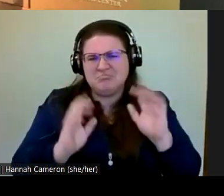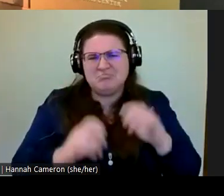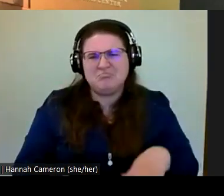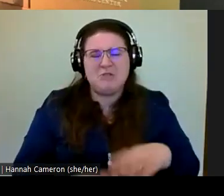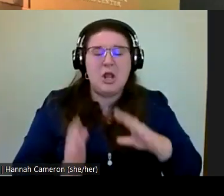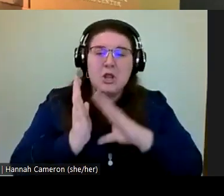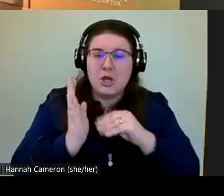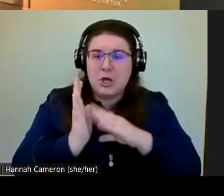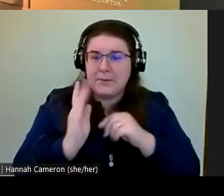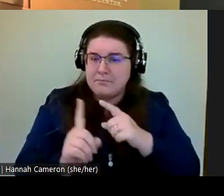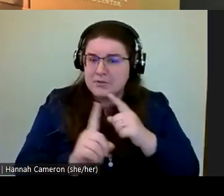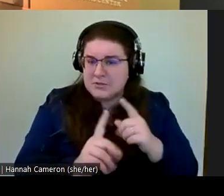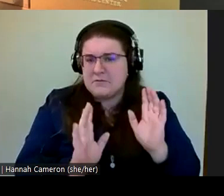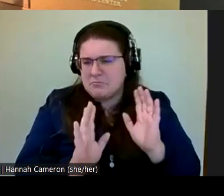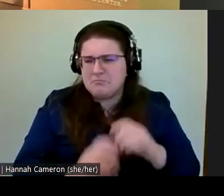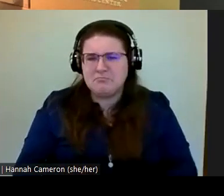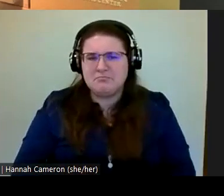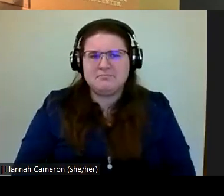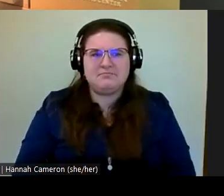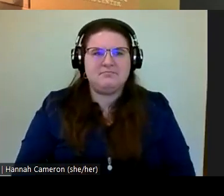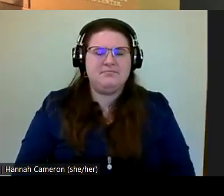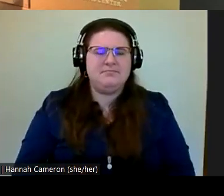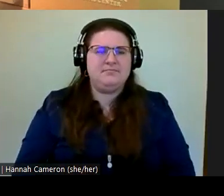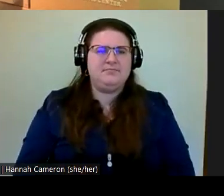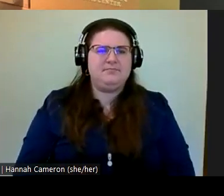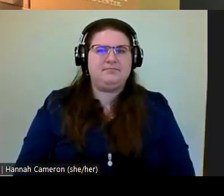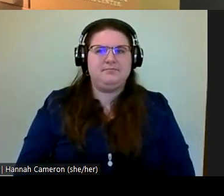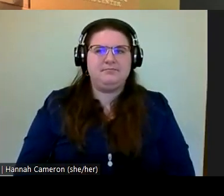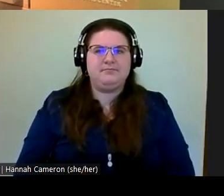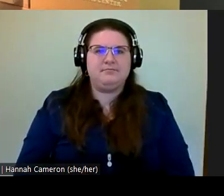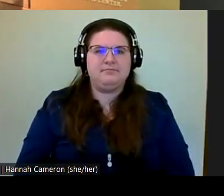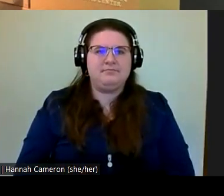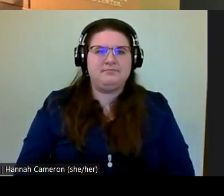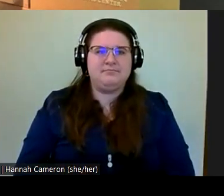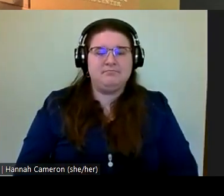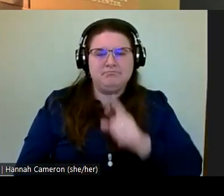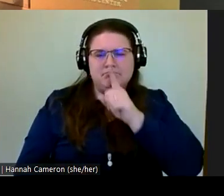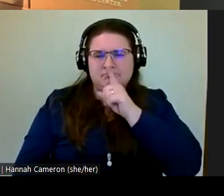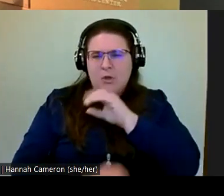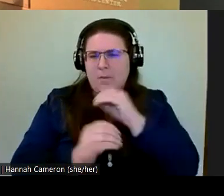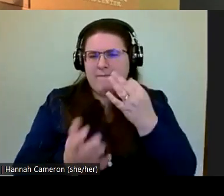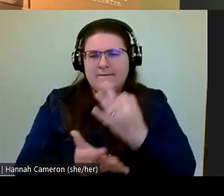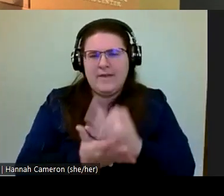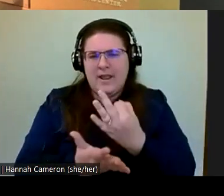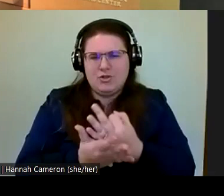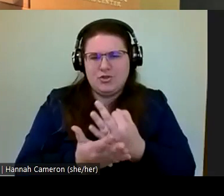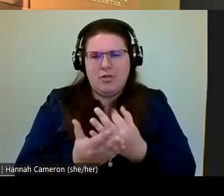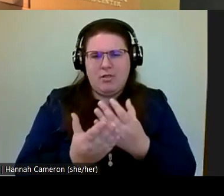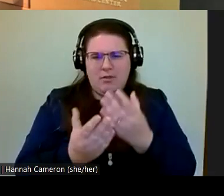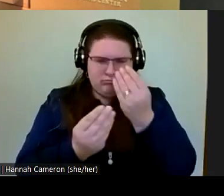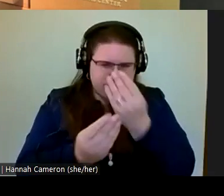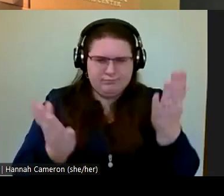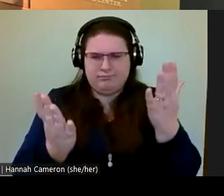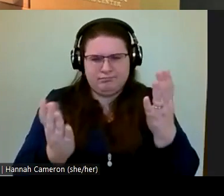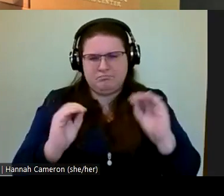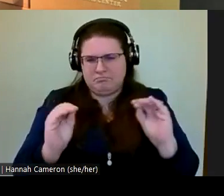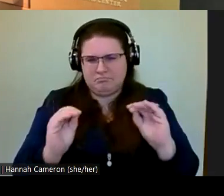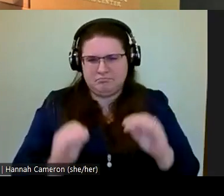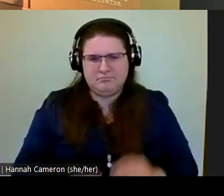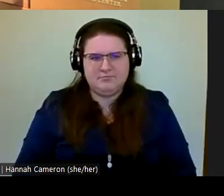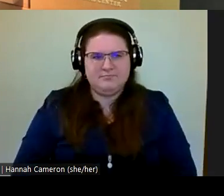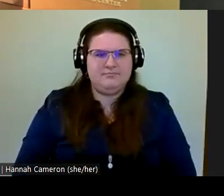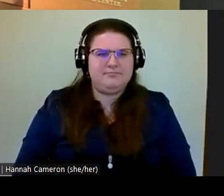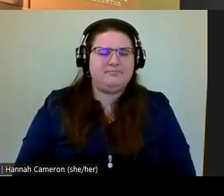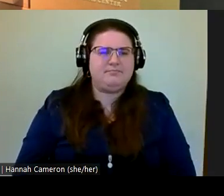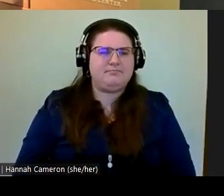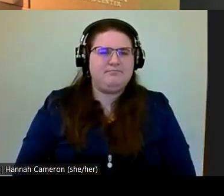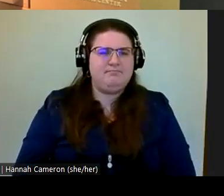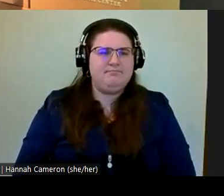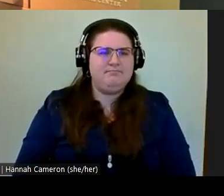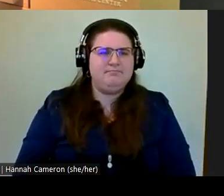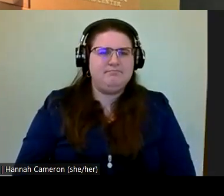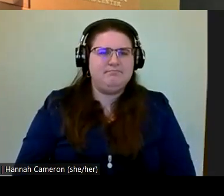objectives and I have no Financial disclosures to make okay and with that okay so uh this is